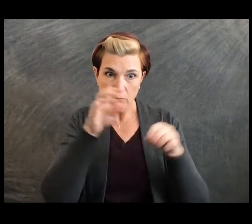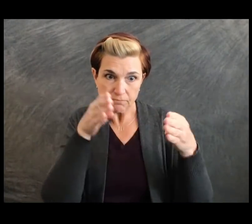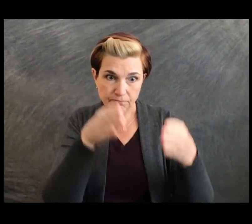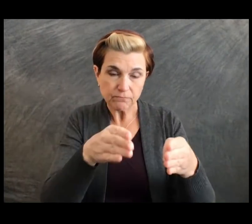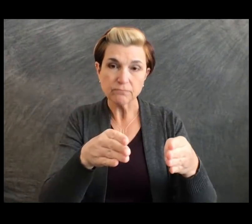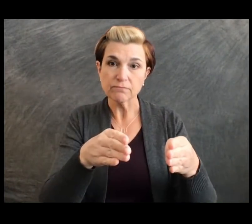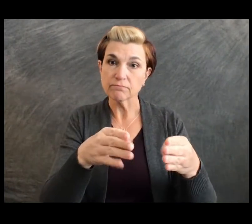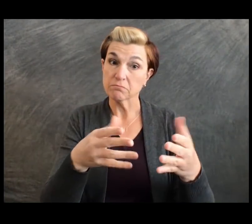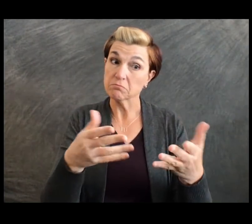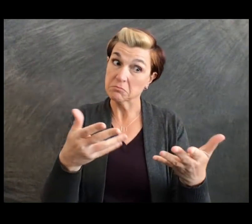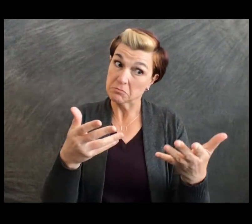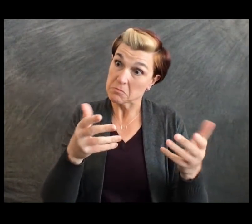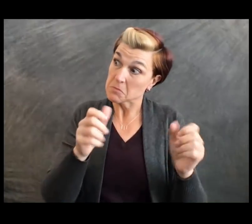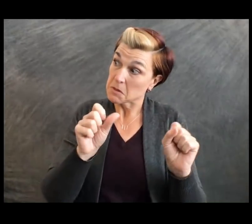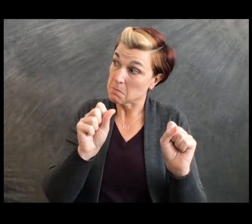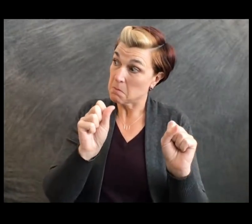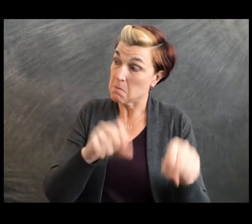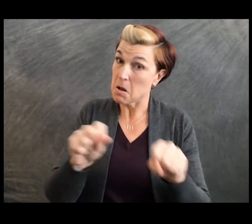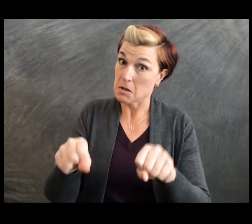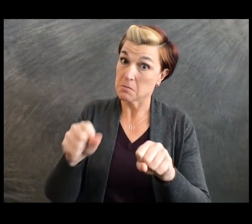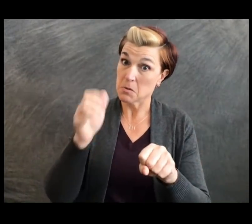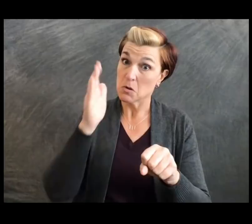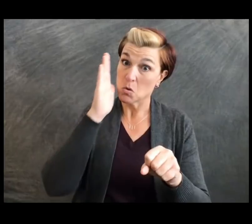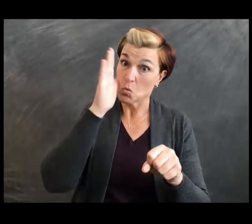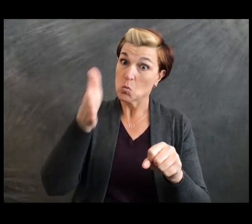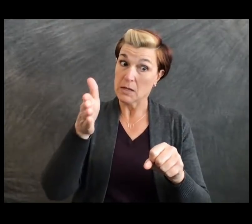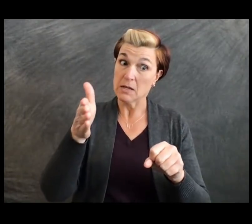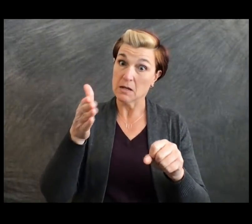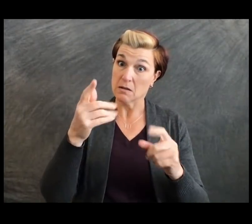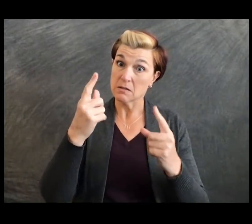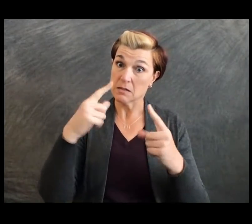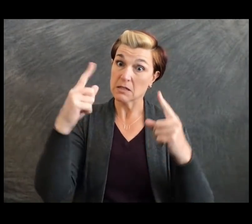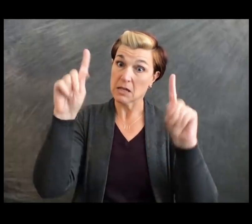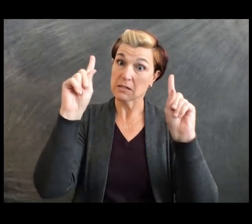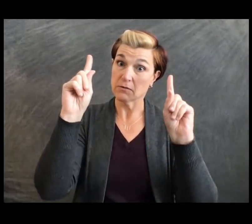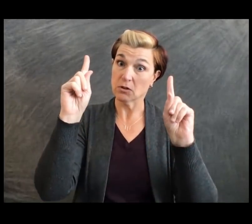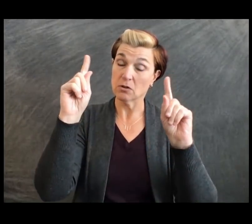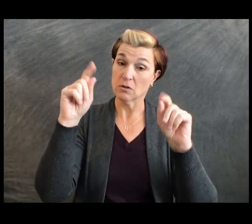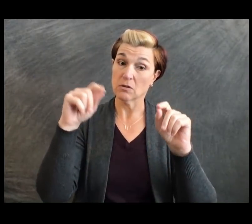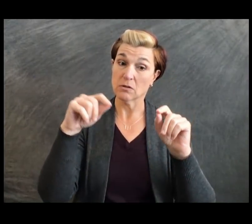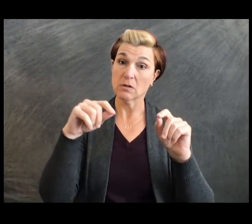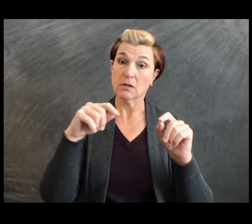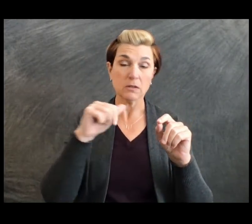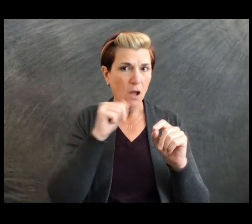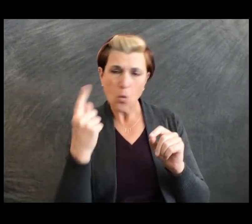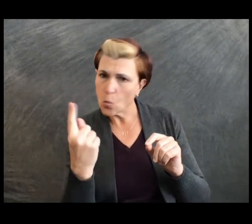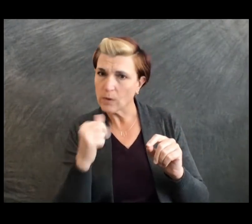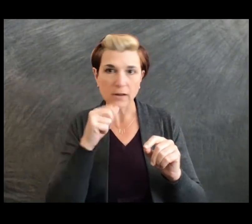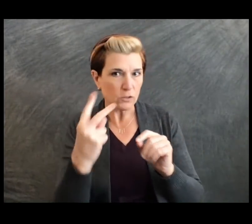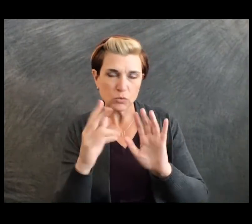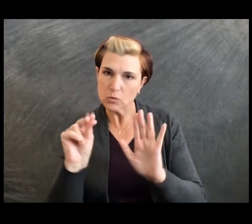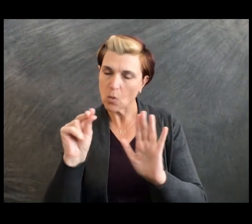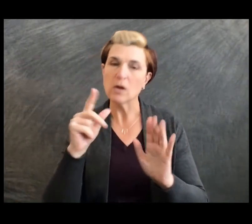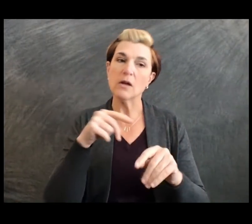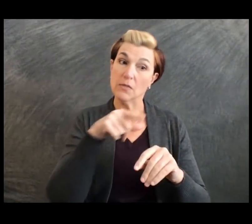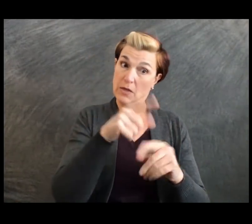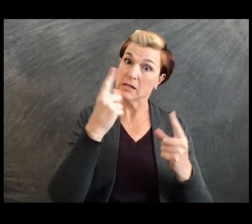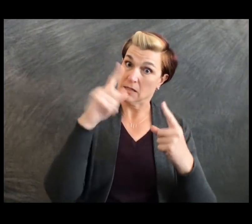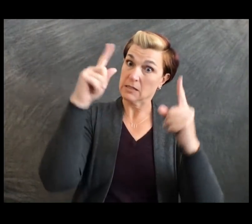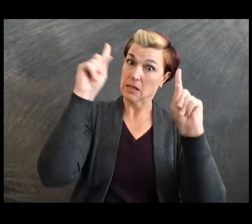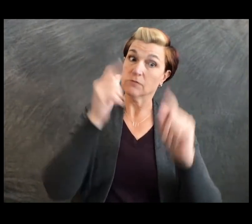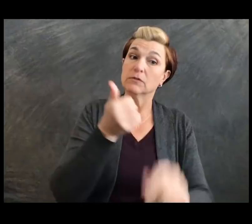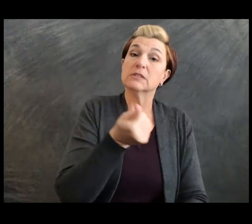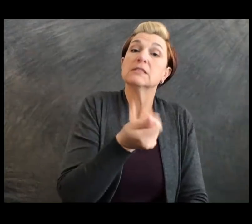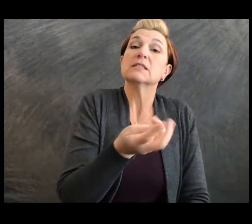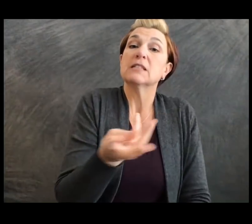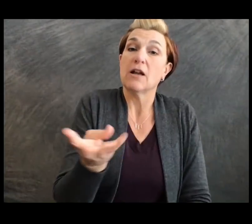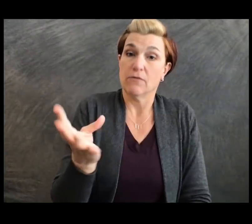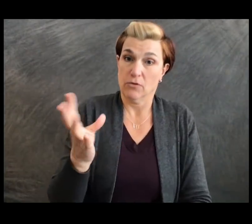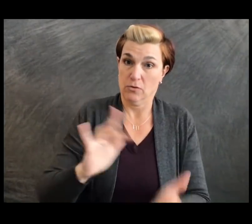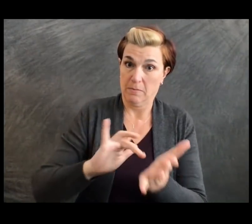successful number it's not just one or two number of therapeutics medicines